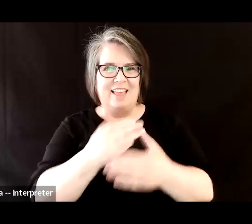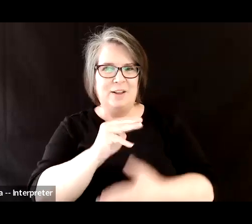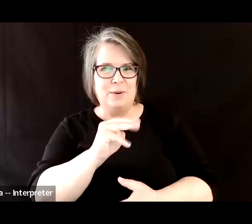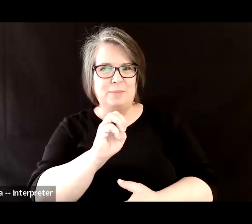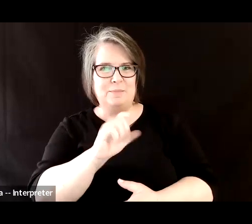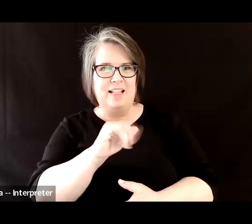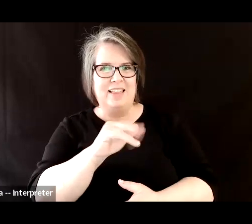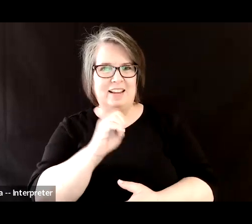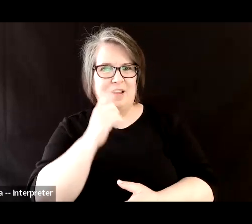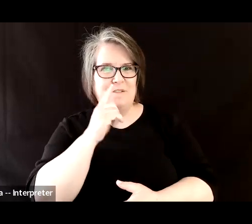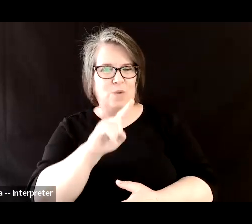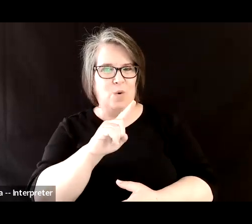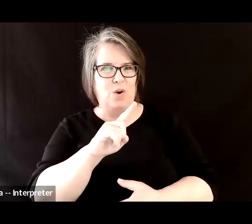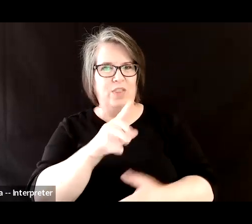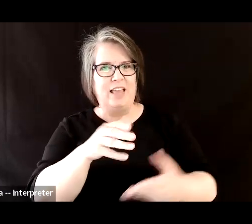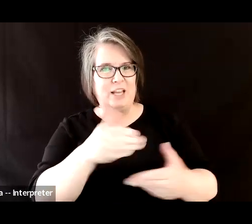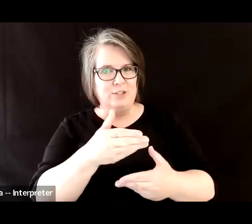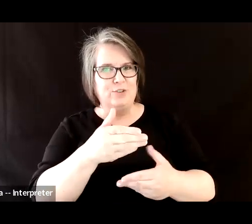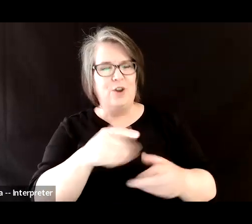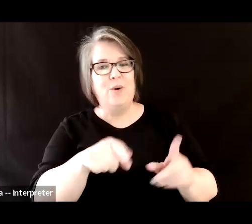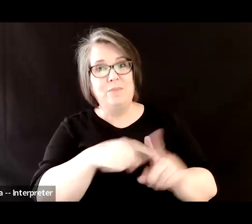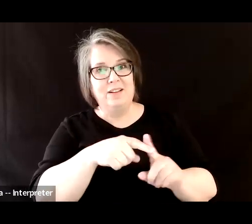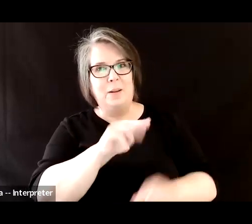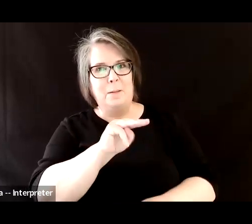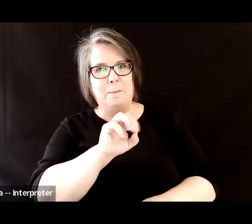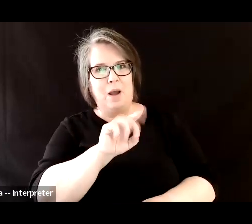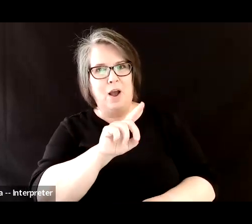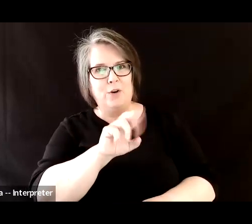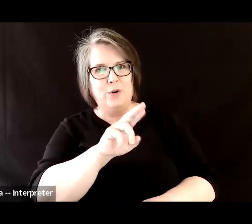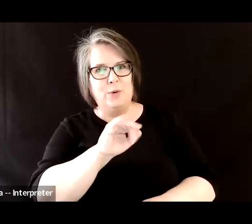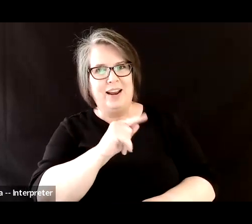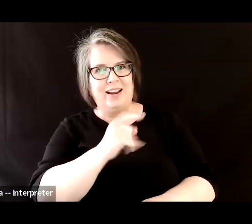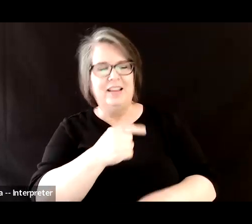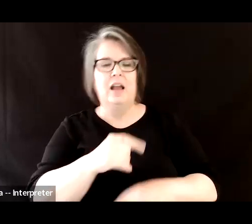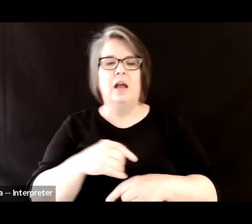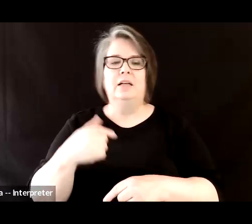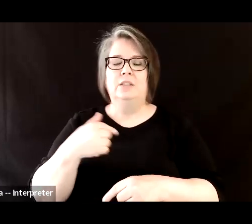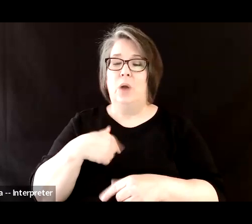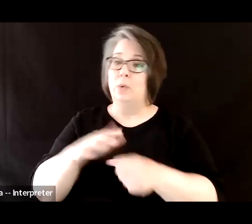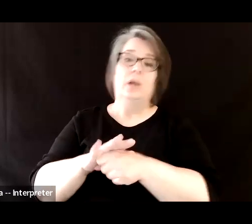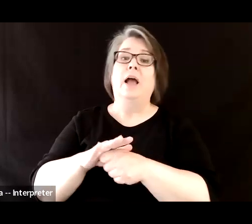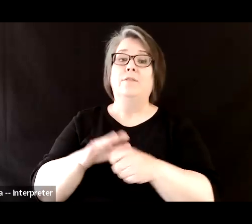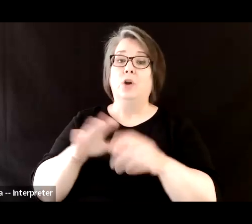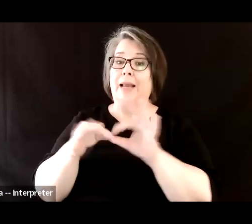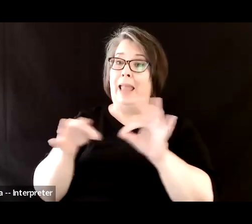moderating. I am going to cover with you captioning and accessible video and audio.